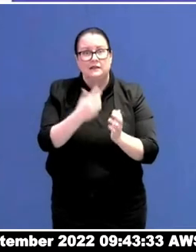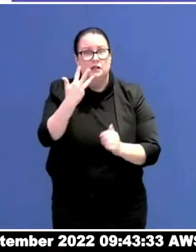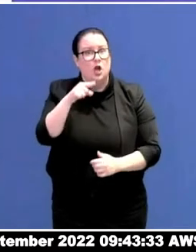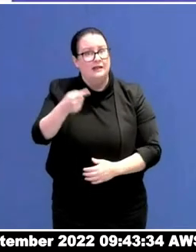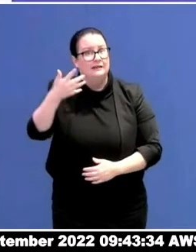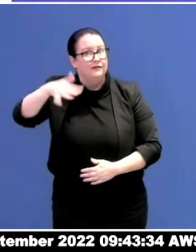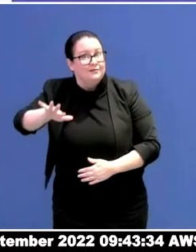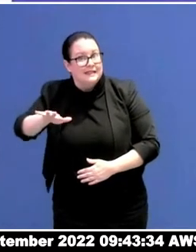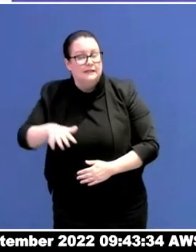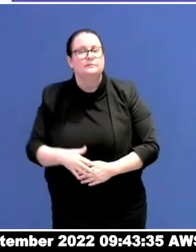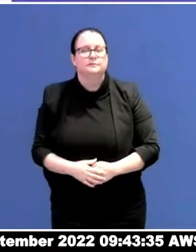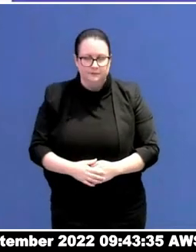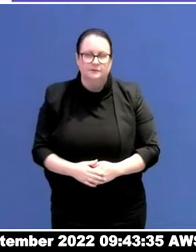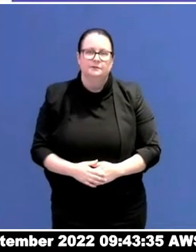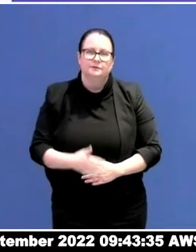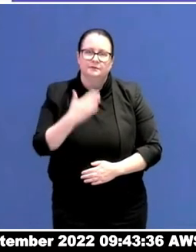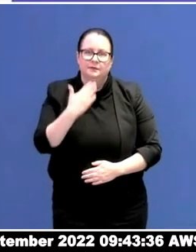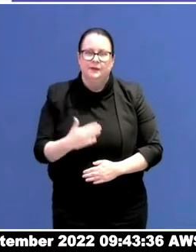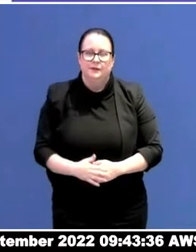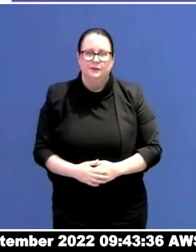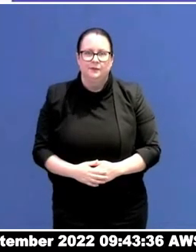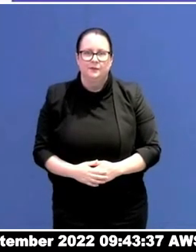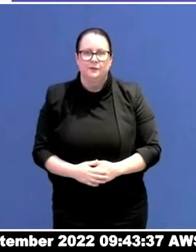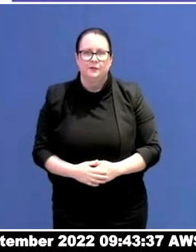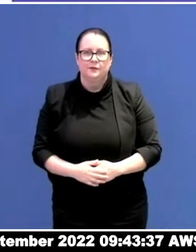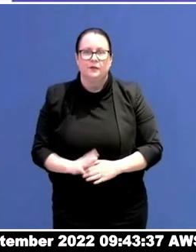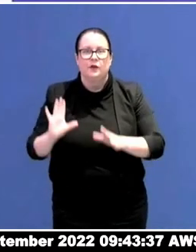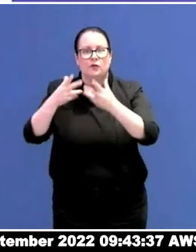Thank you, Commissioners. The Royal Commission